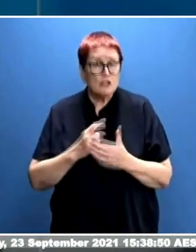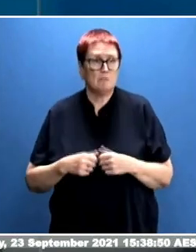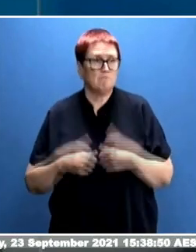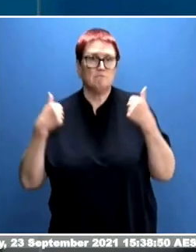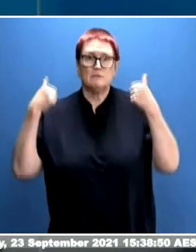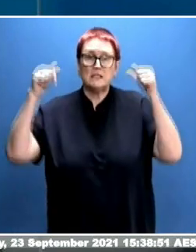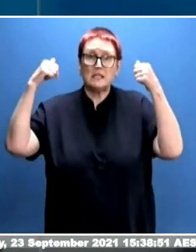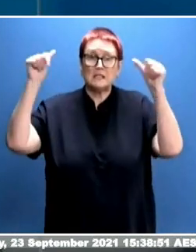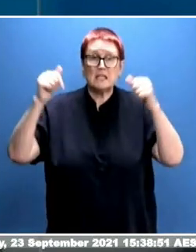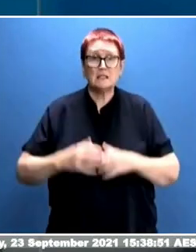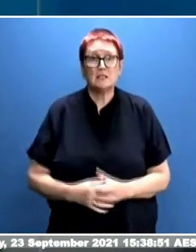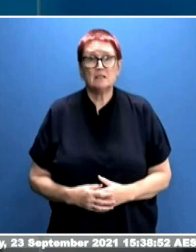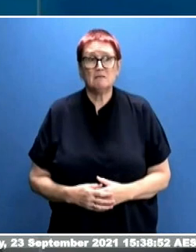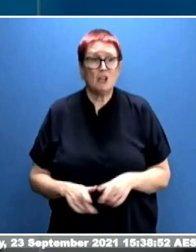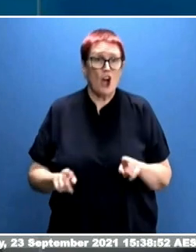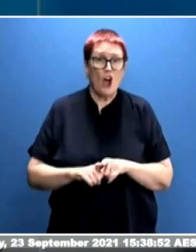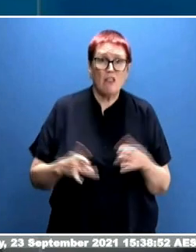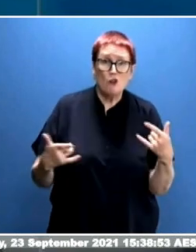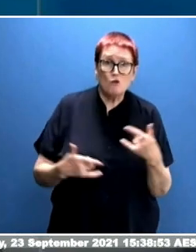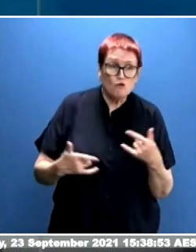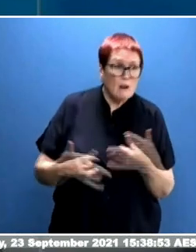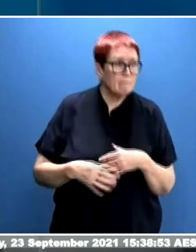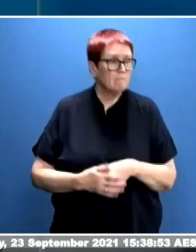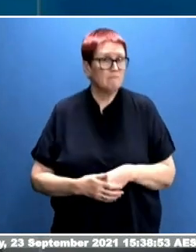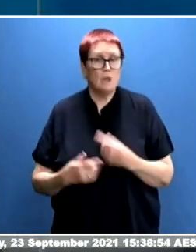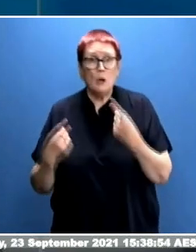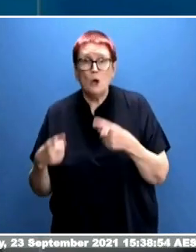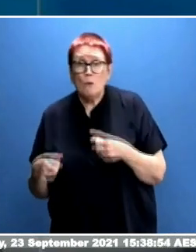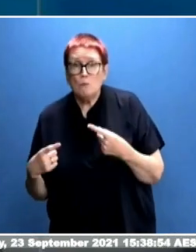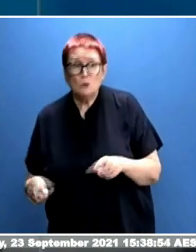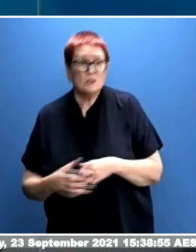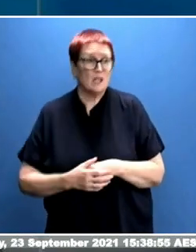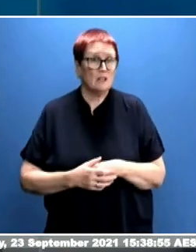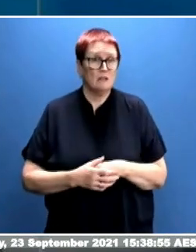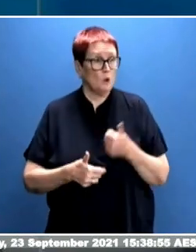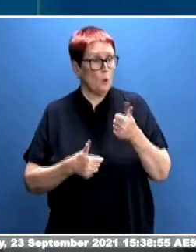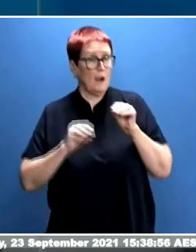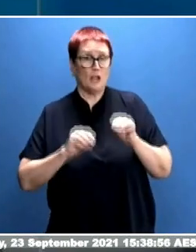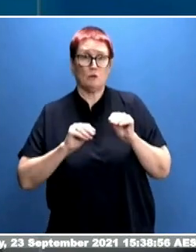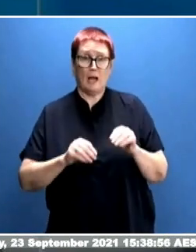the rapping or the music or the education, or being able to go and live back with